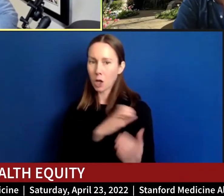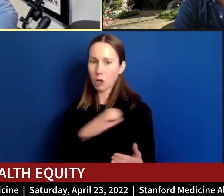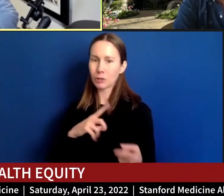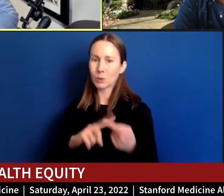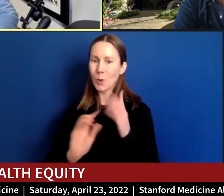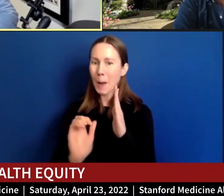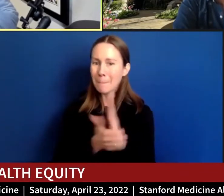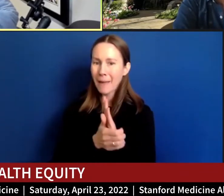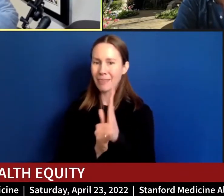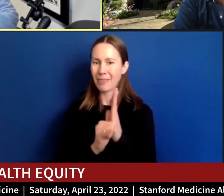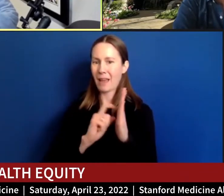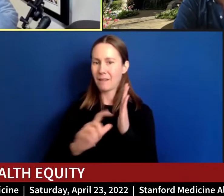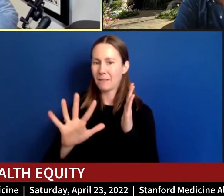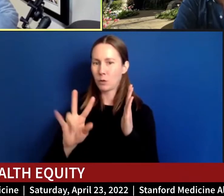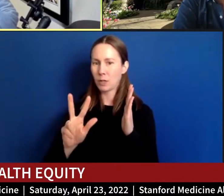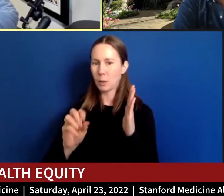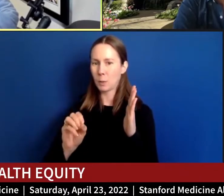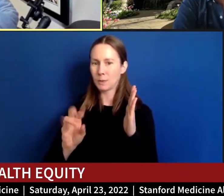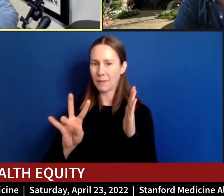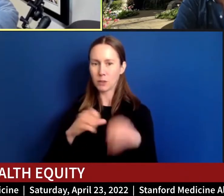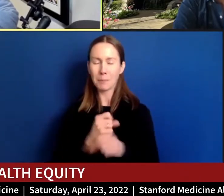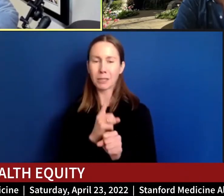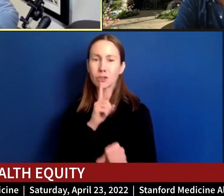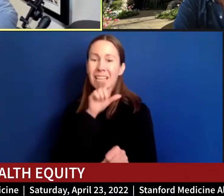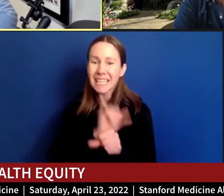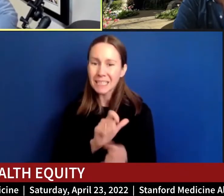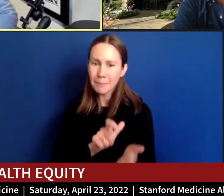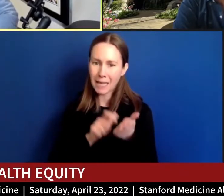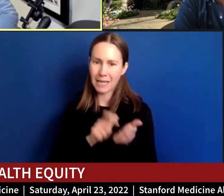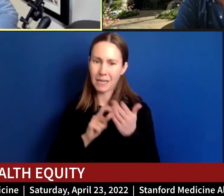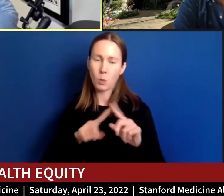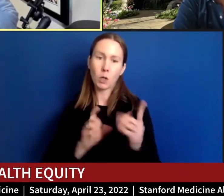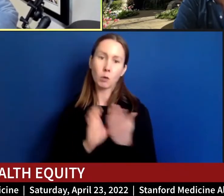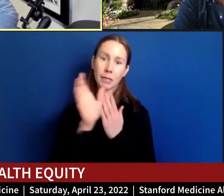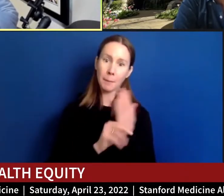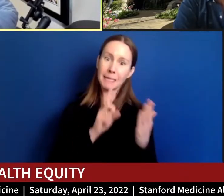to ensure that it is mandated. That once curricula is developed, that it has to be part of the